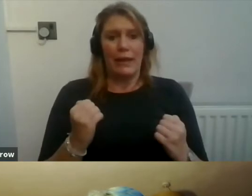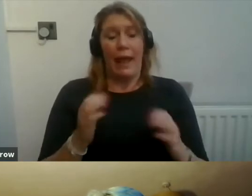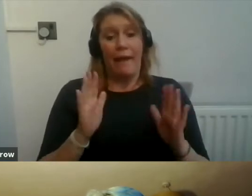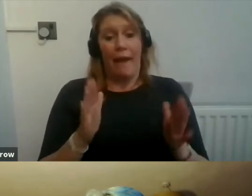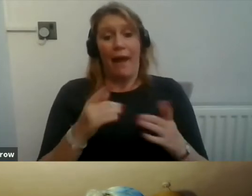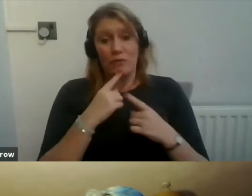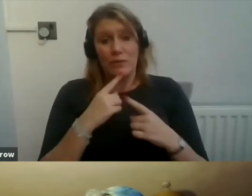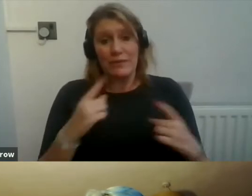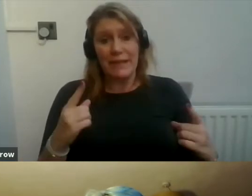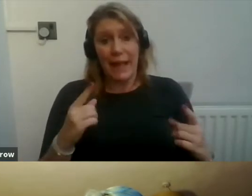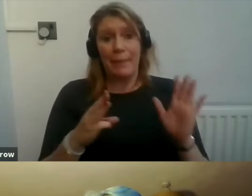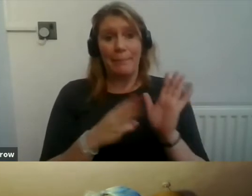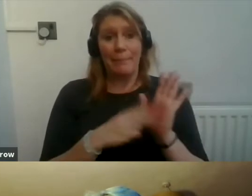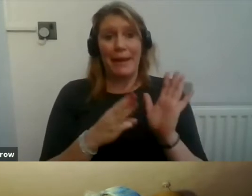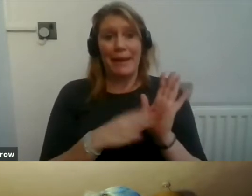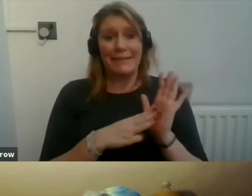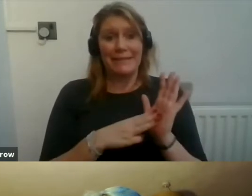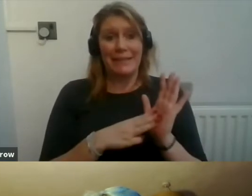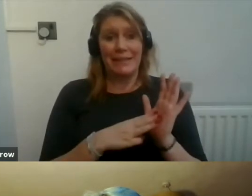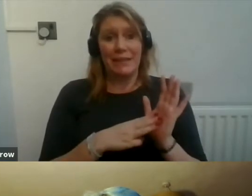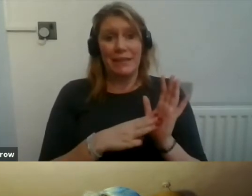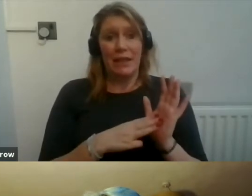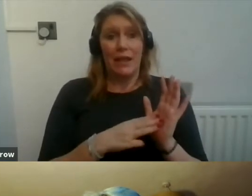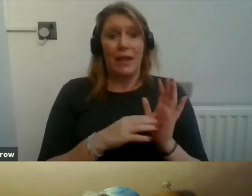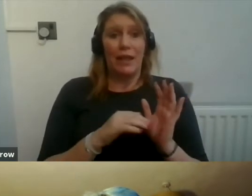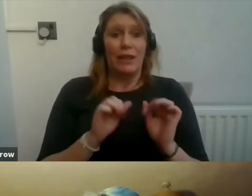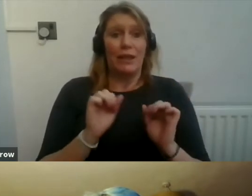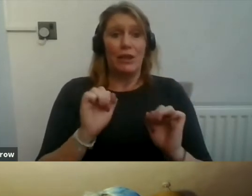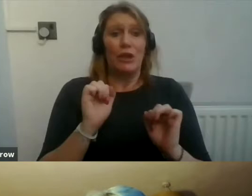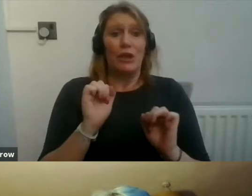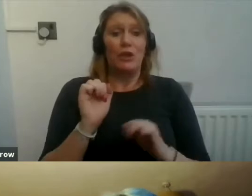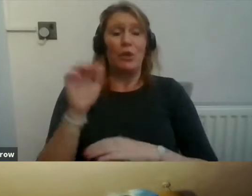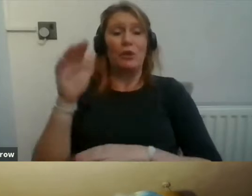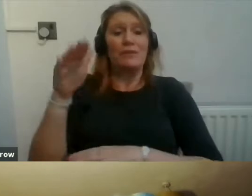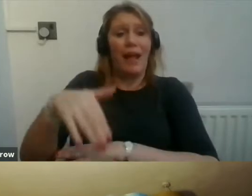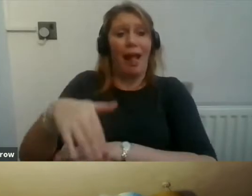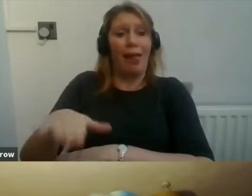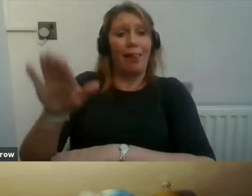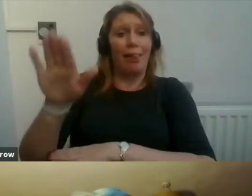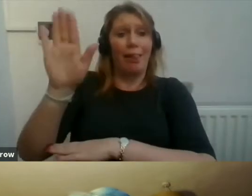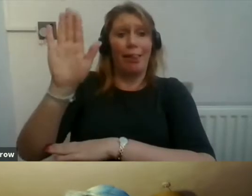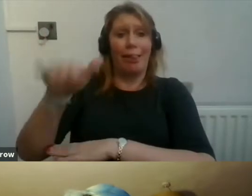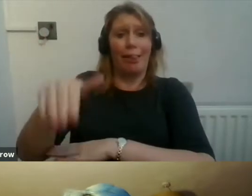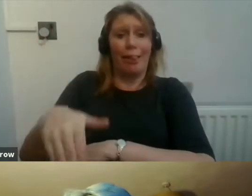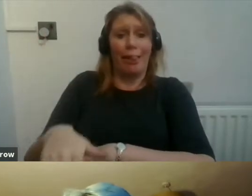Mandy, your mermaid tail continues to